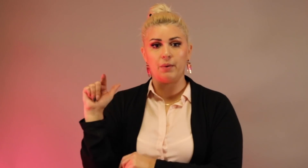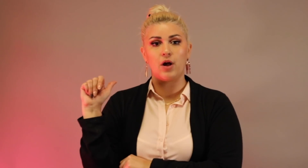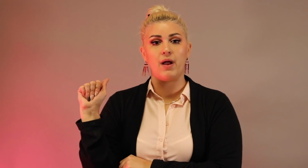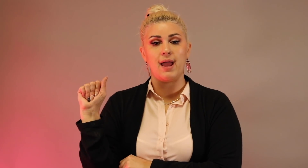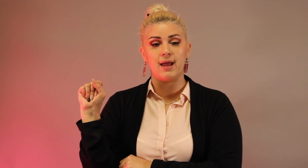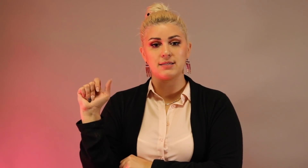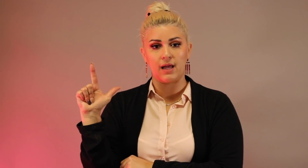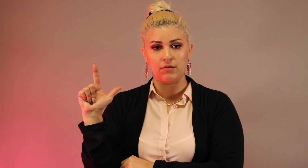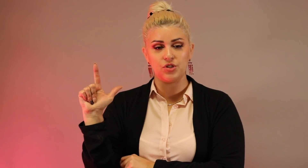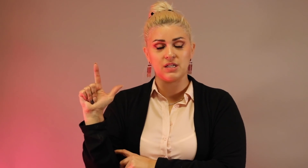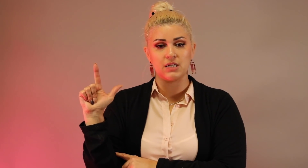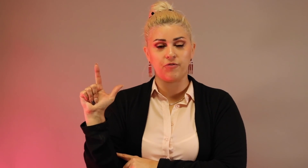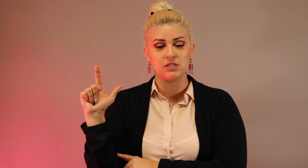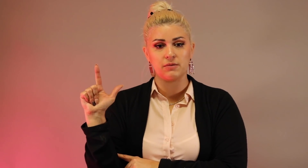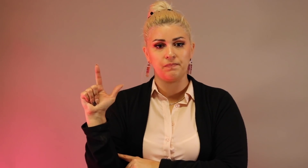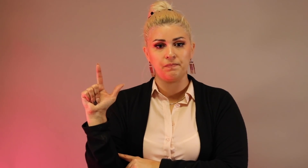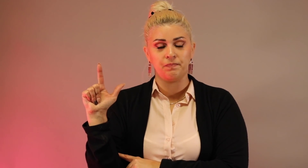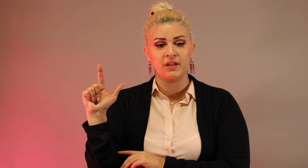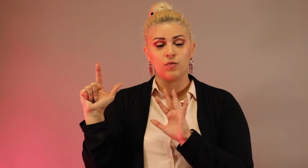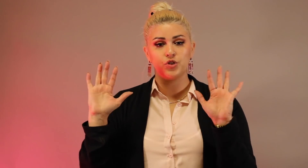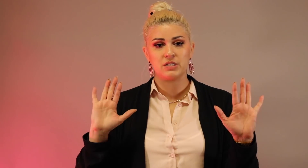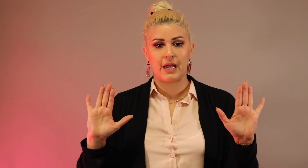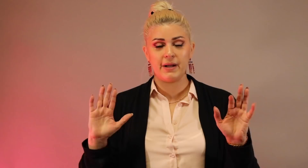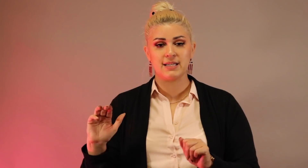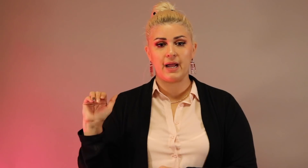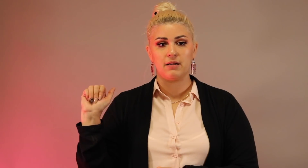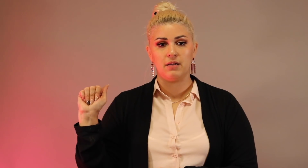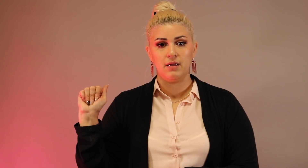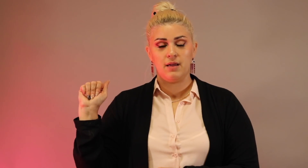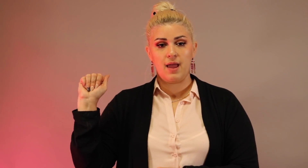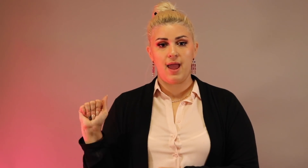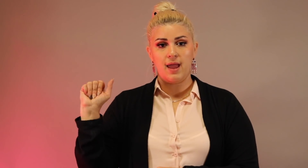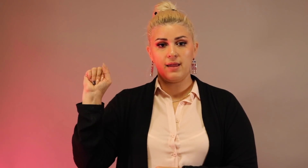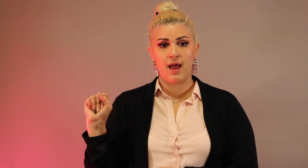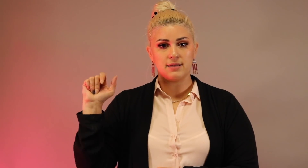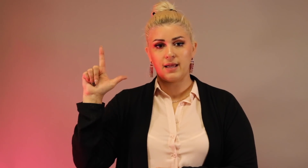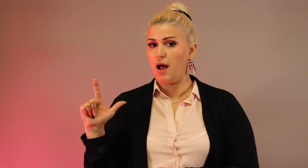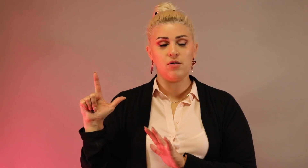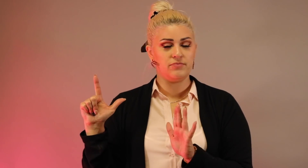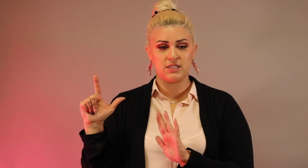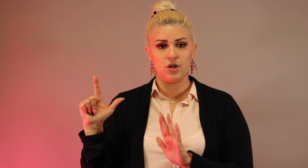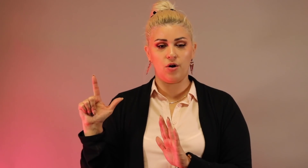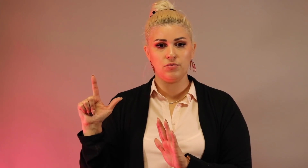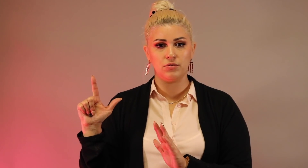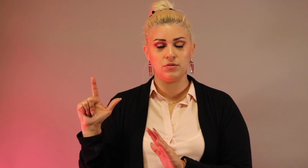We want to go A-S-L, do you see the difference? We'll do it side by side. A-S-L, that's a no.